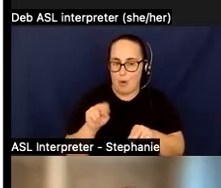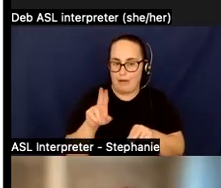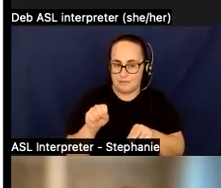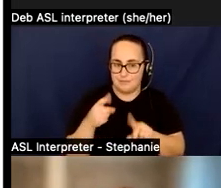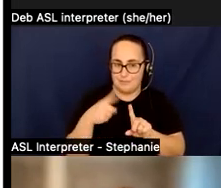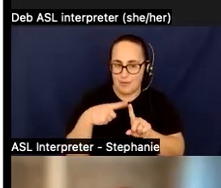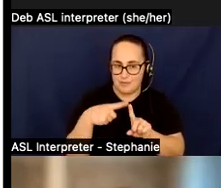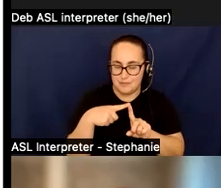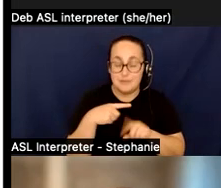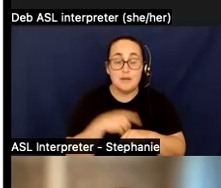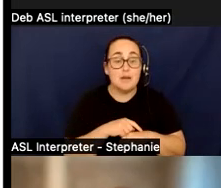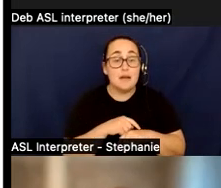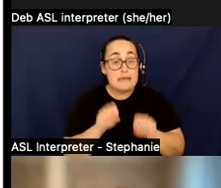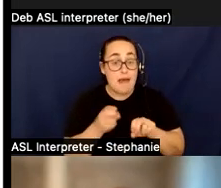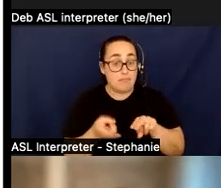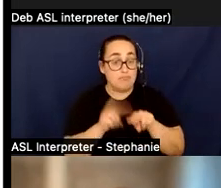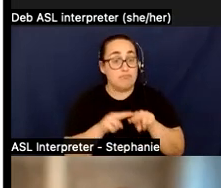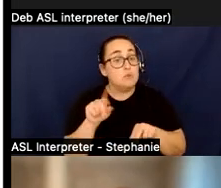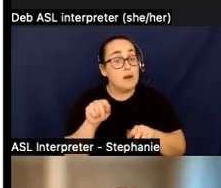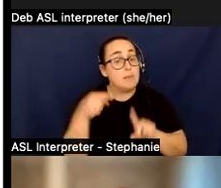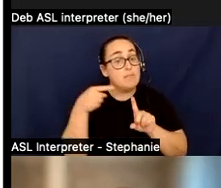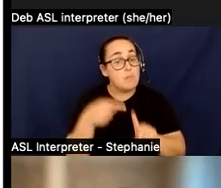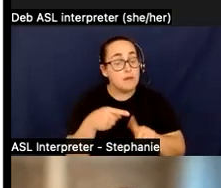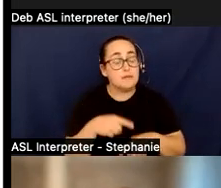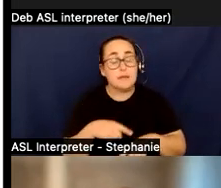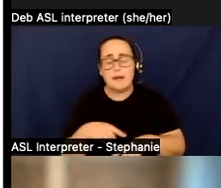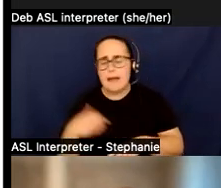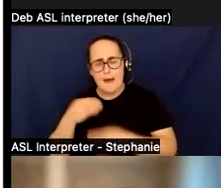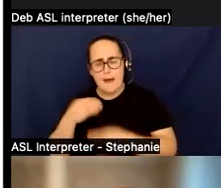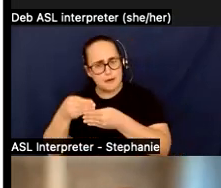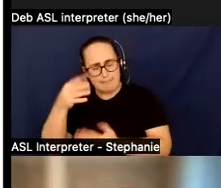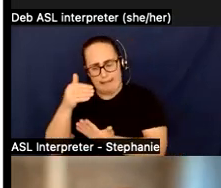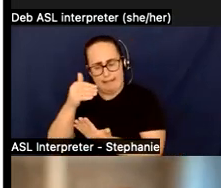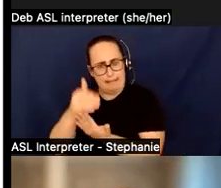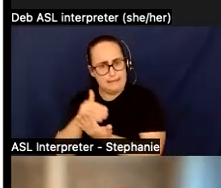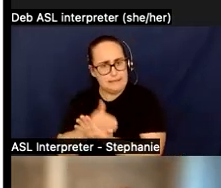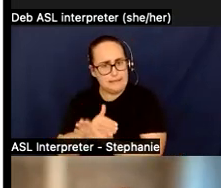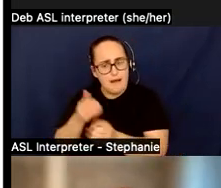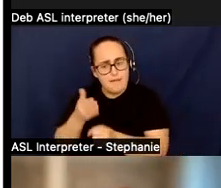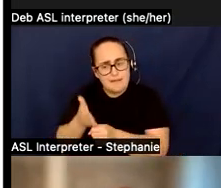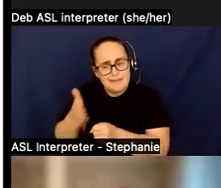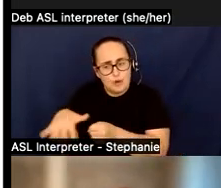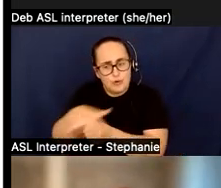takes place in a neighbourhood that we have identified as lacking public art or public